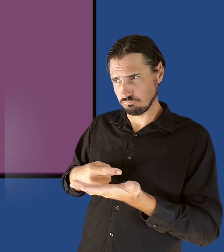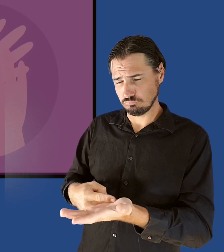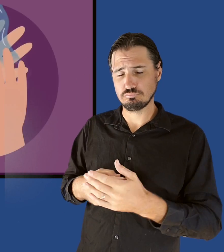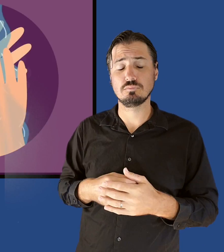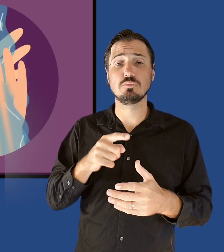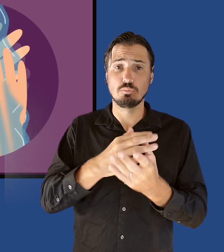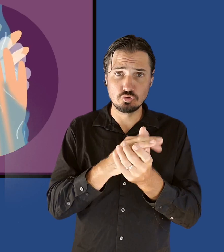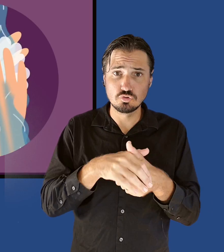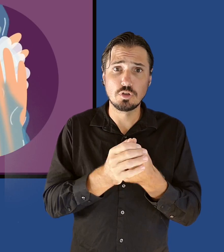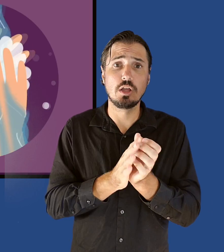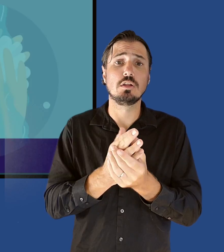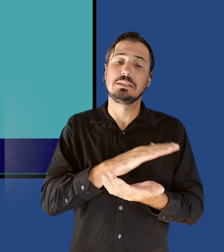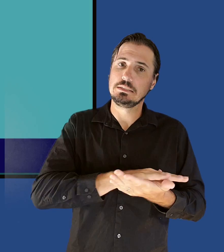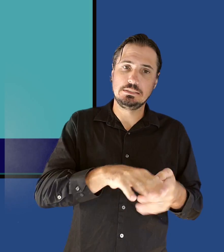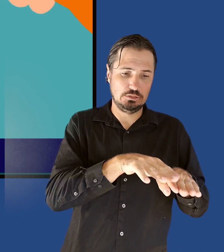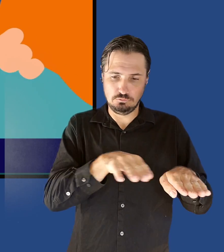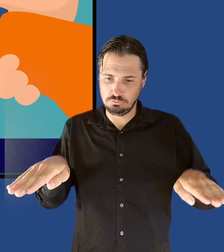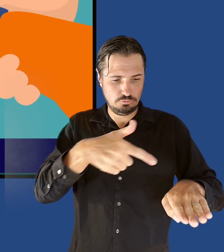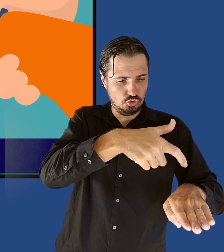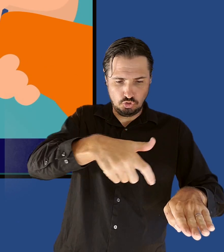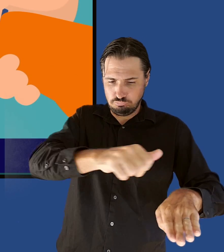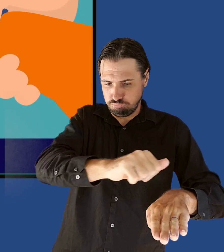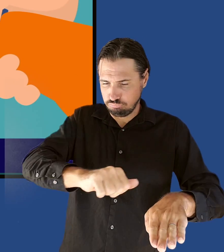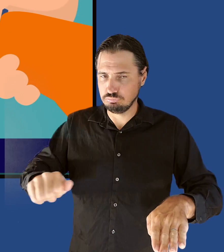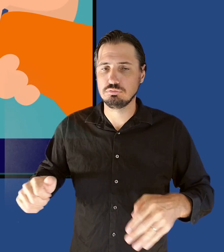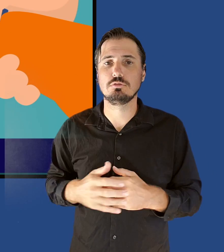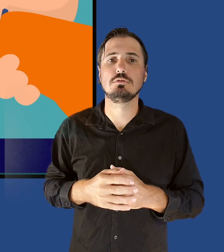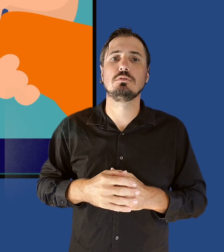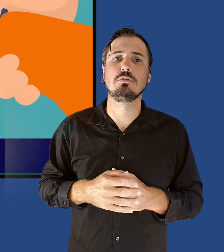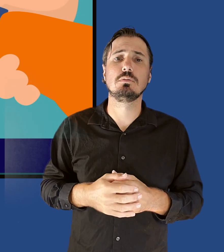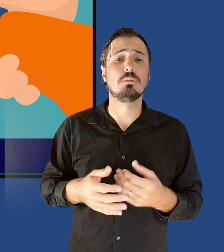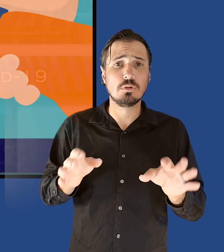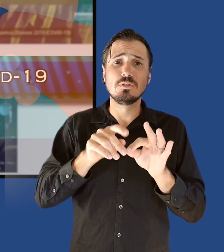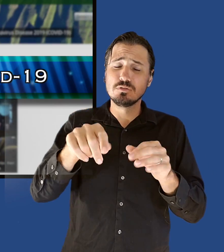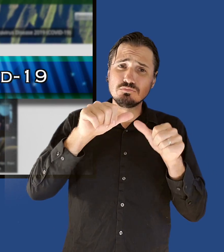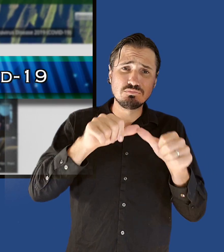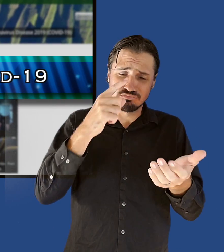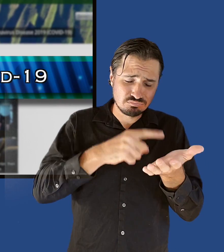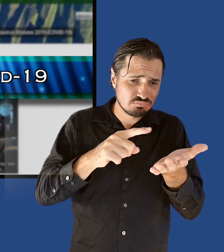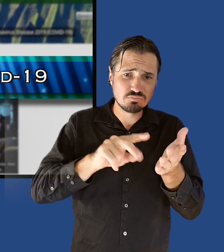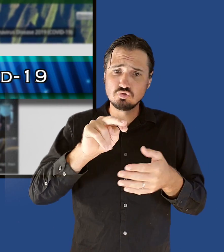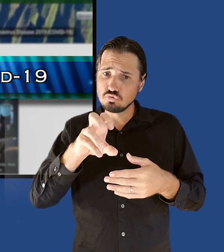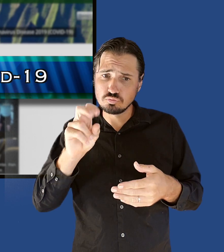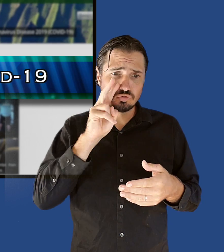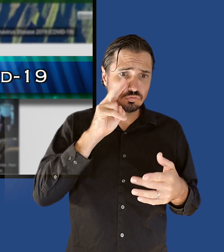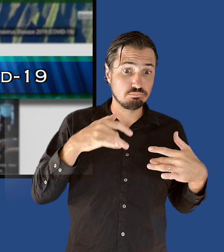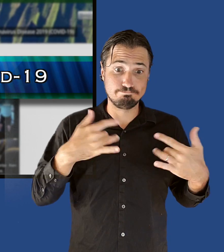Wash your hands frequently and clean surfaces often. Stay informed and connected during this time of social distancing.